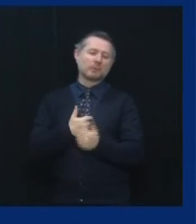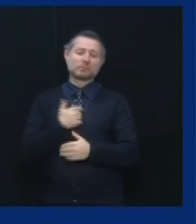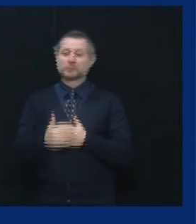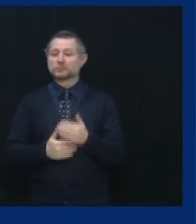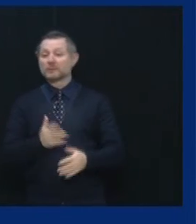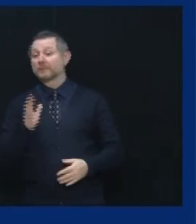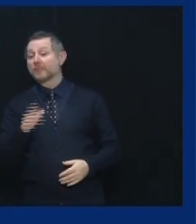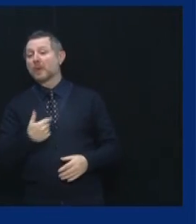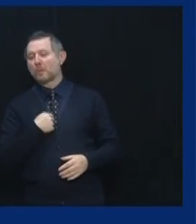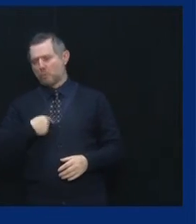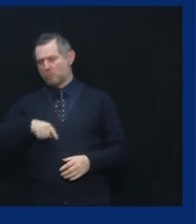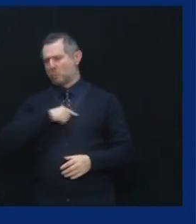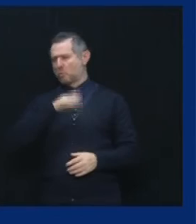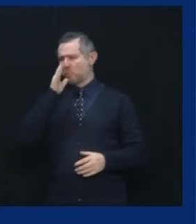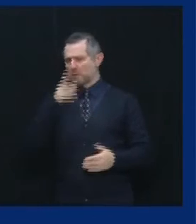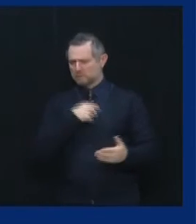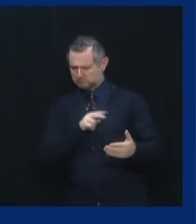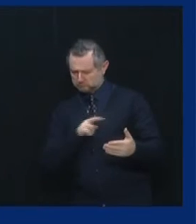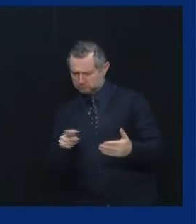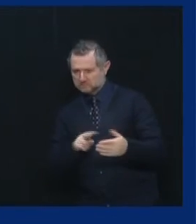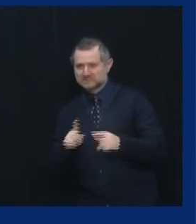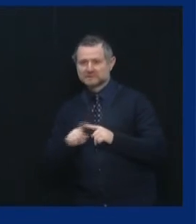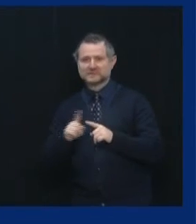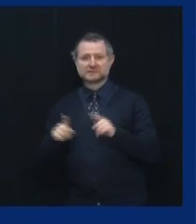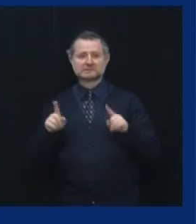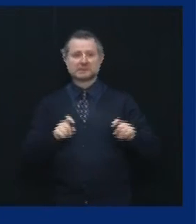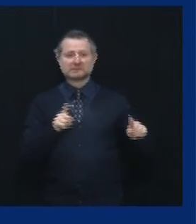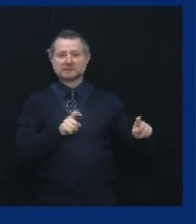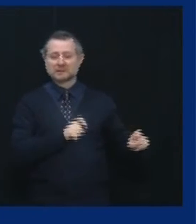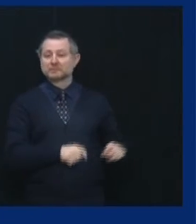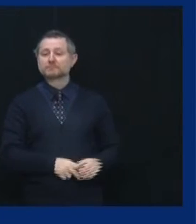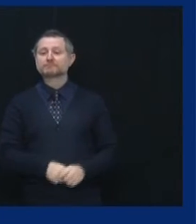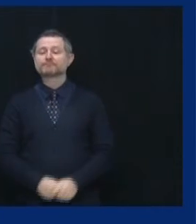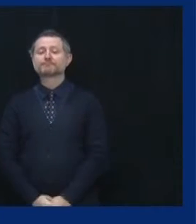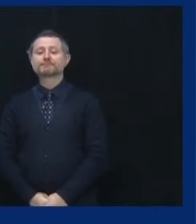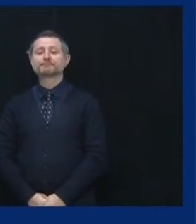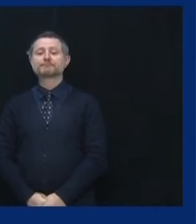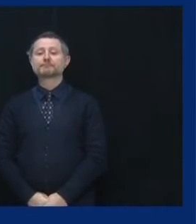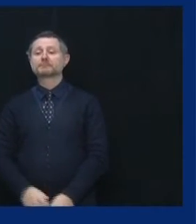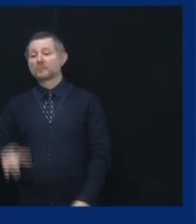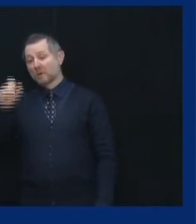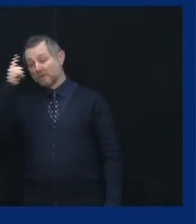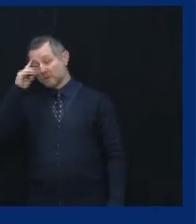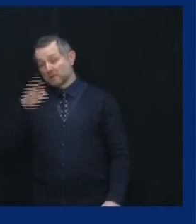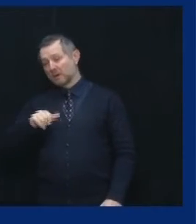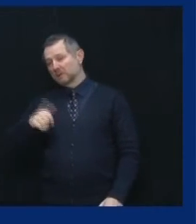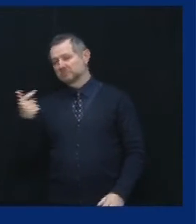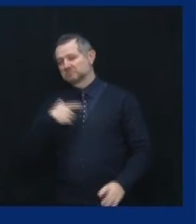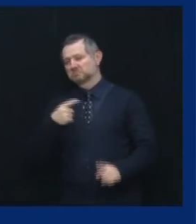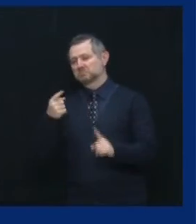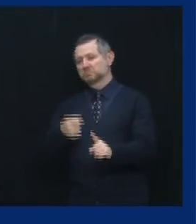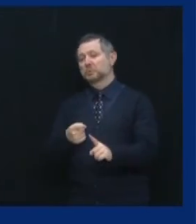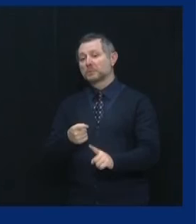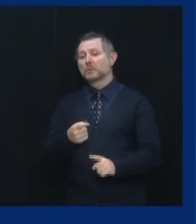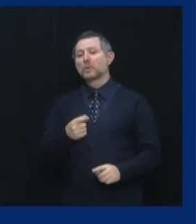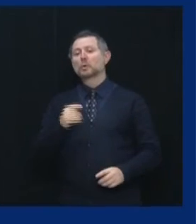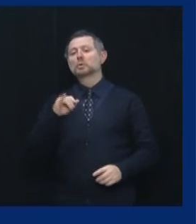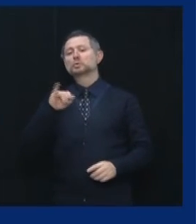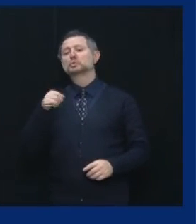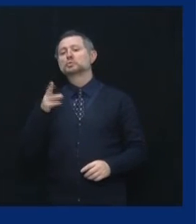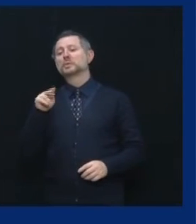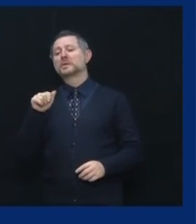IN A WORD WAS NOT DIFFERENT.